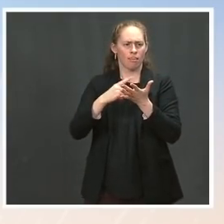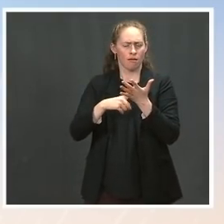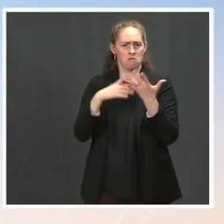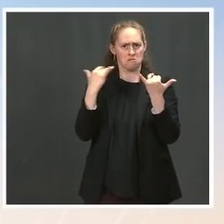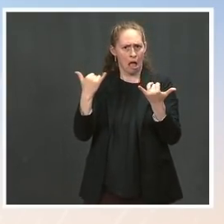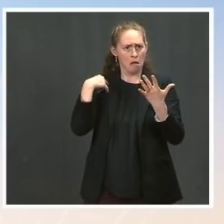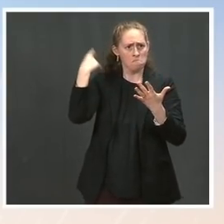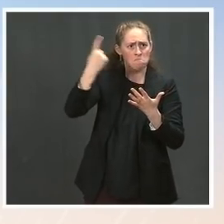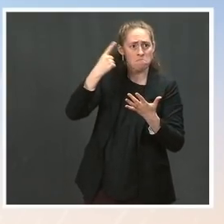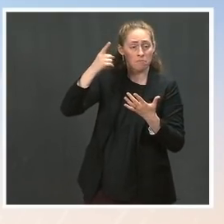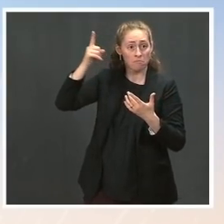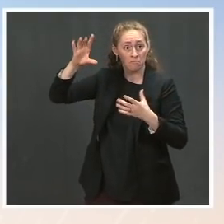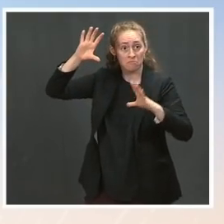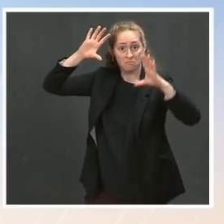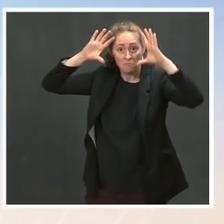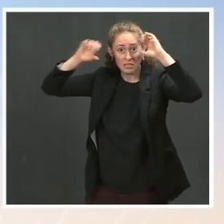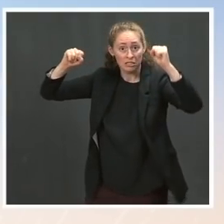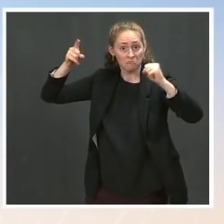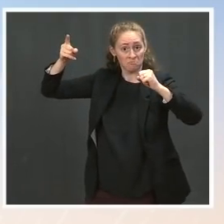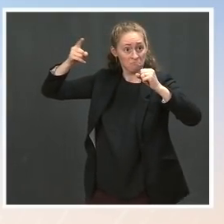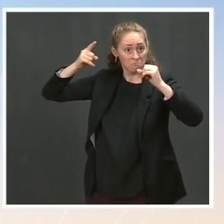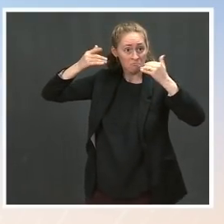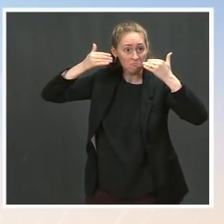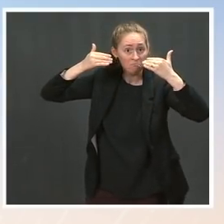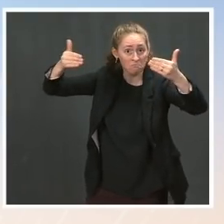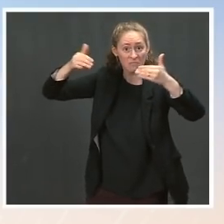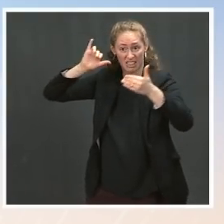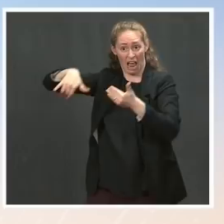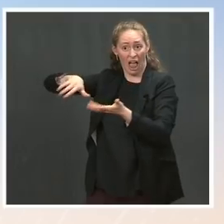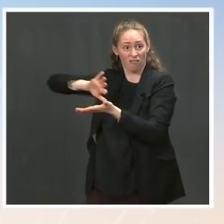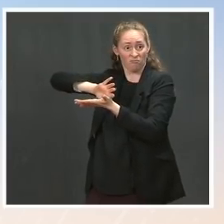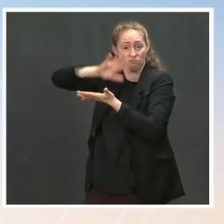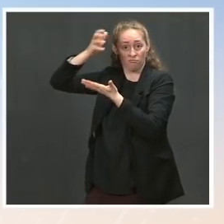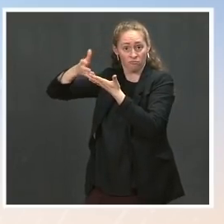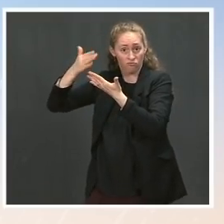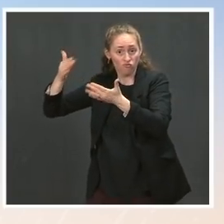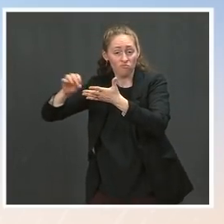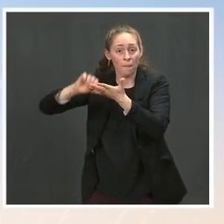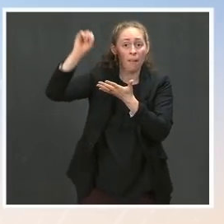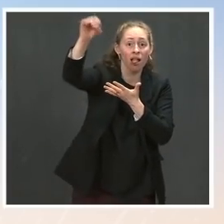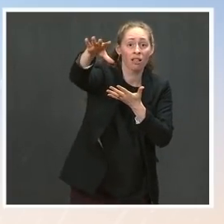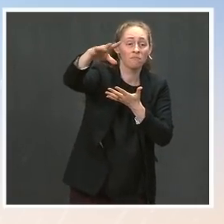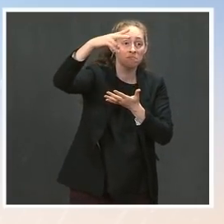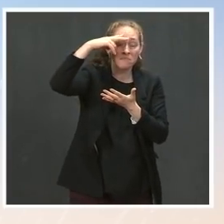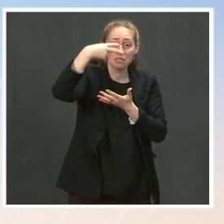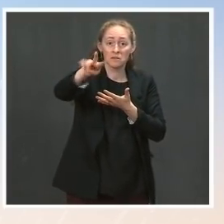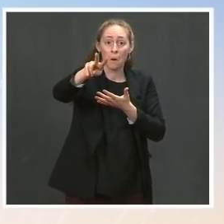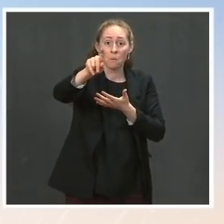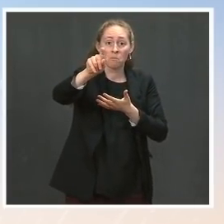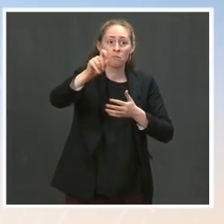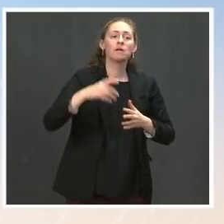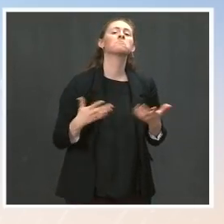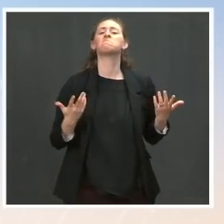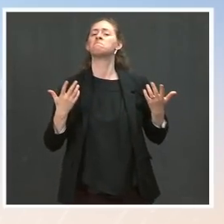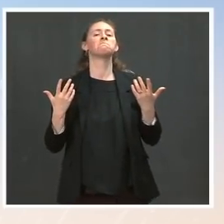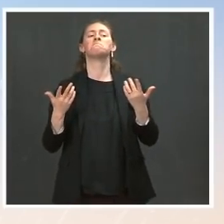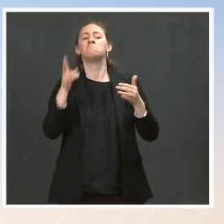sending more either to those countries or other countries? Ms. Psaki: I don't have anything to predict in terms of sharing the stockpile at this point.